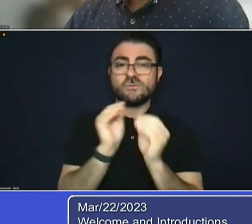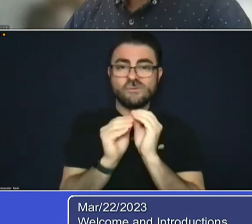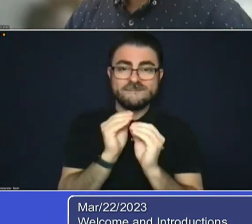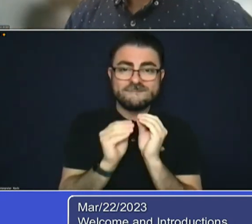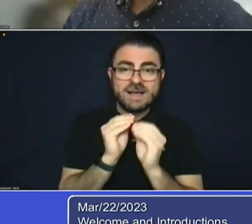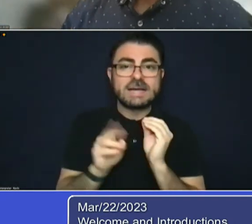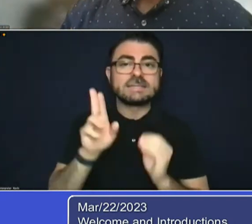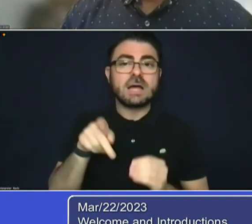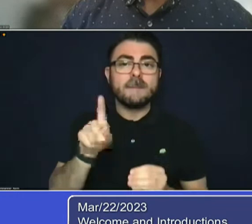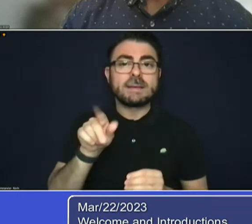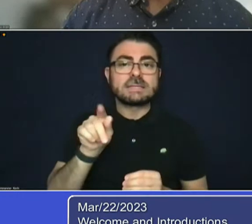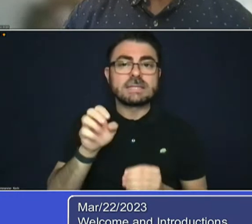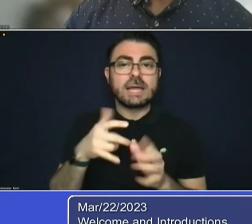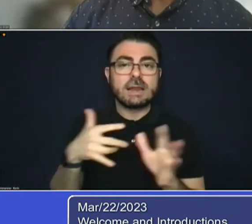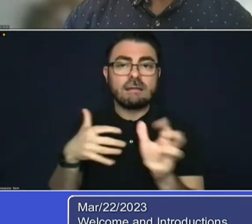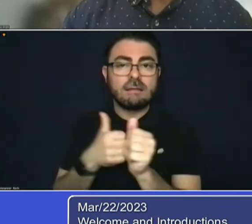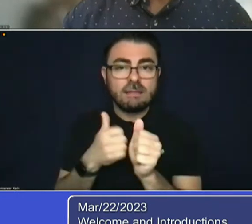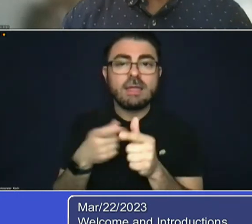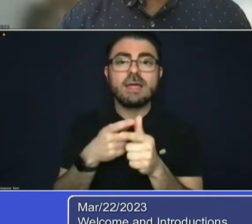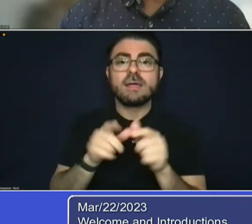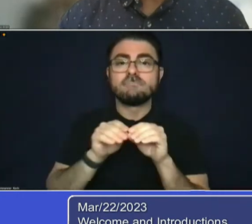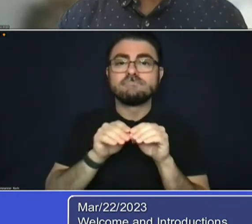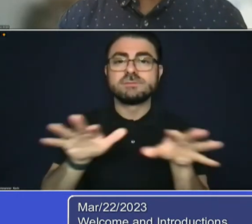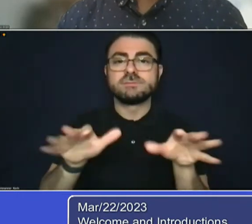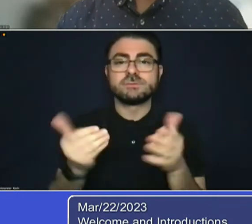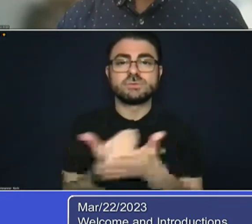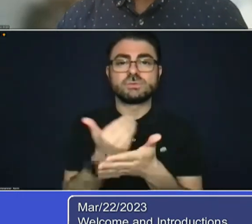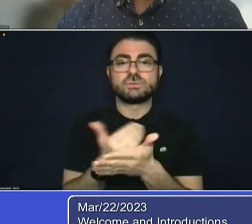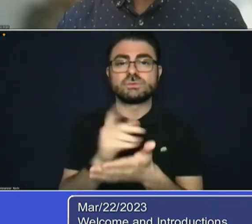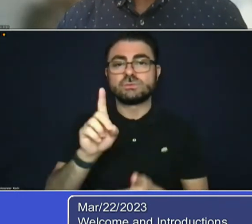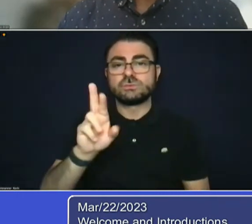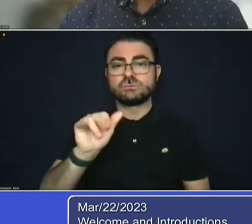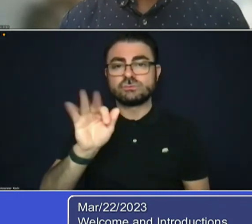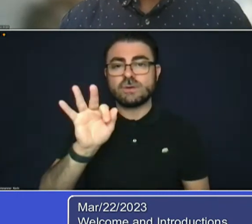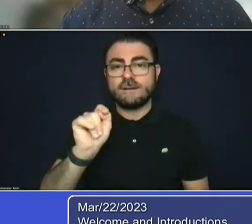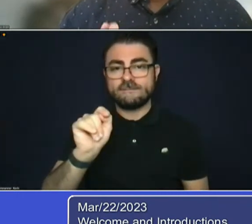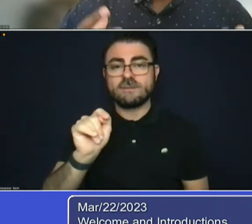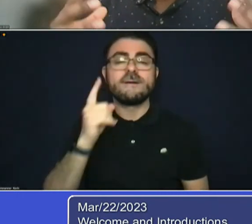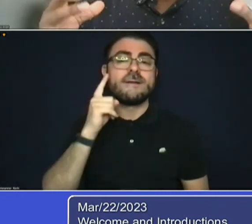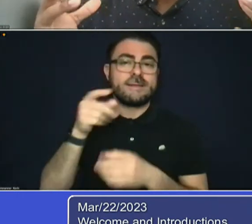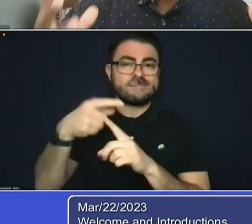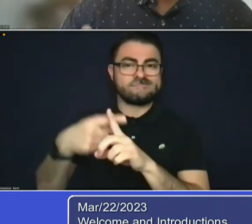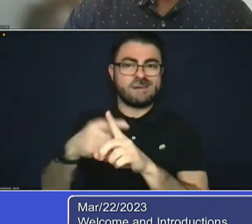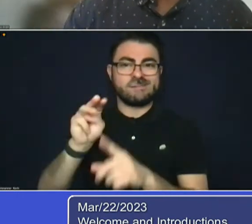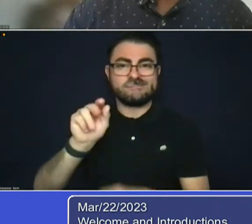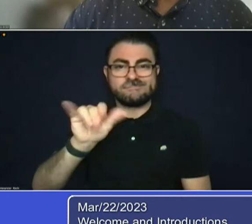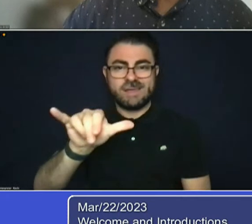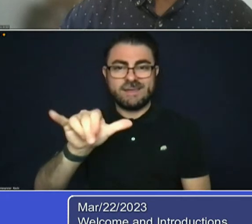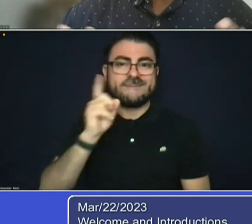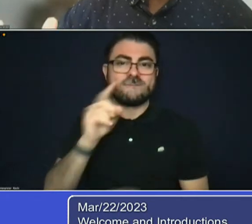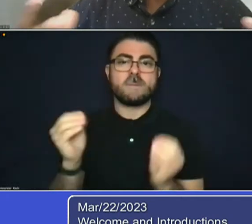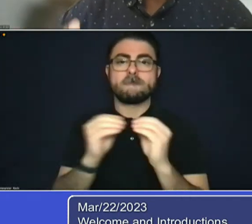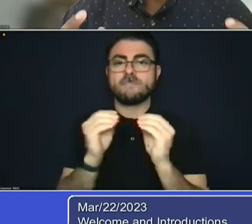GOING TO TAKE THAT TO REVISE AND UPDATE THE DRAFT. AND PUT OUT ANOTHER DRAFT IN